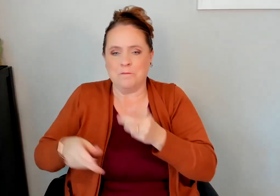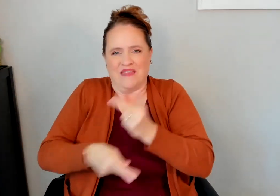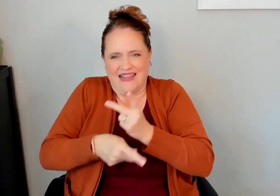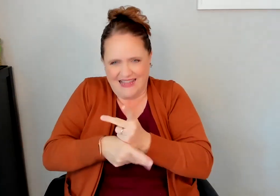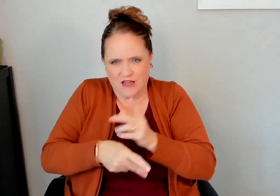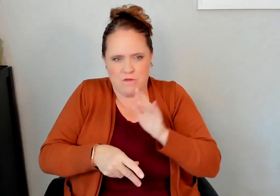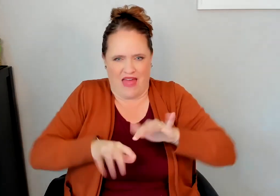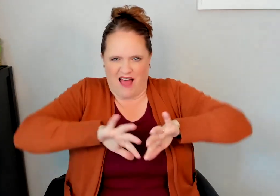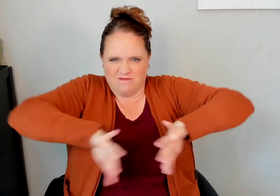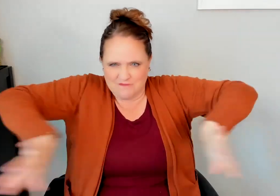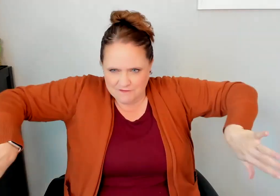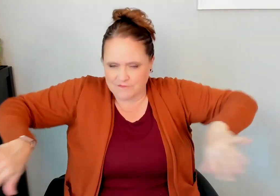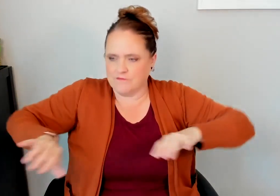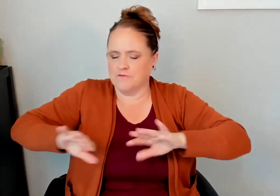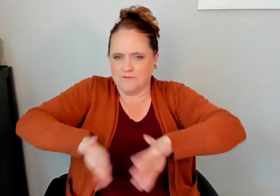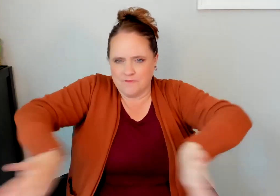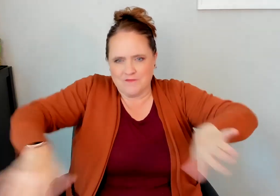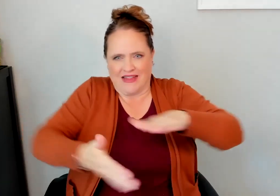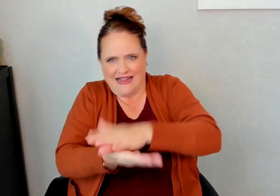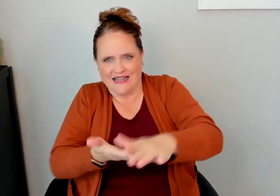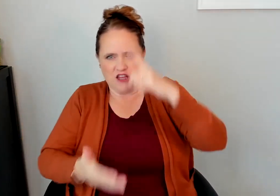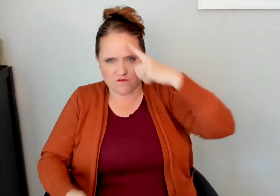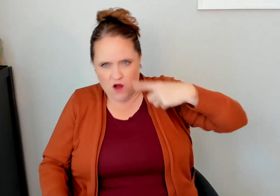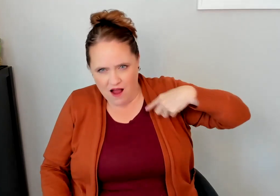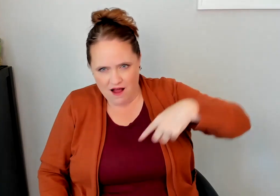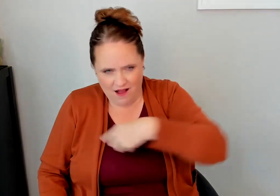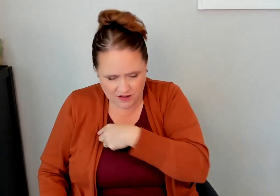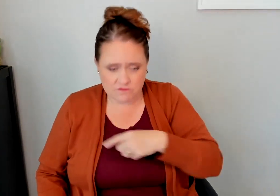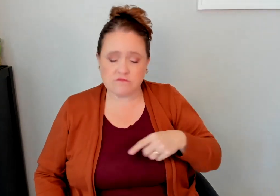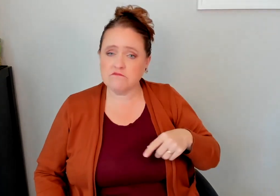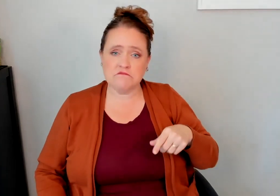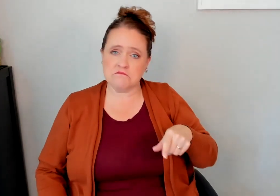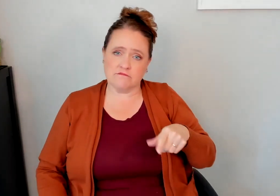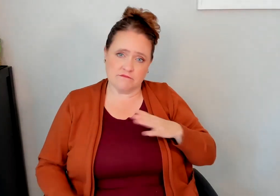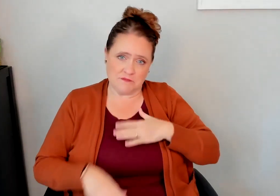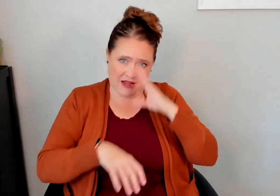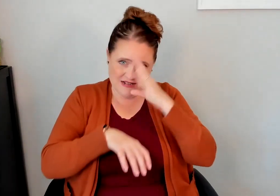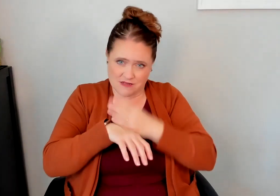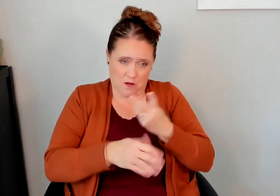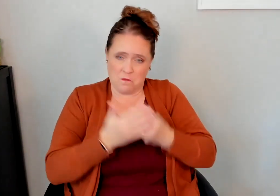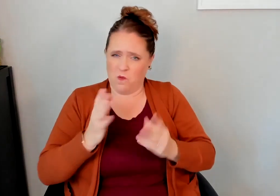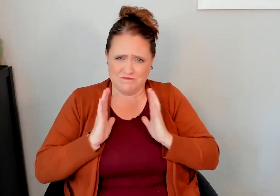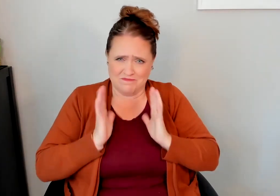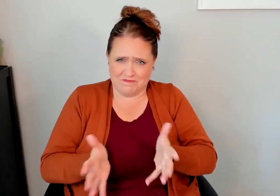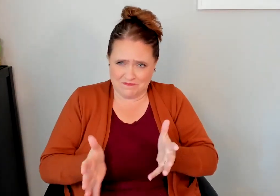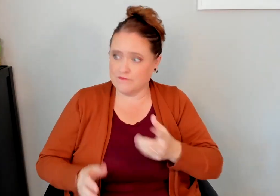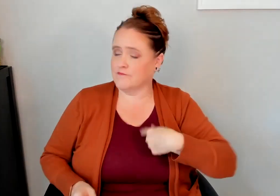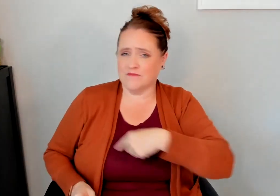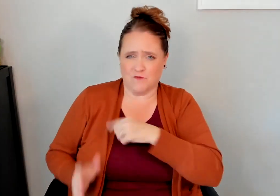to keep the seagrass away from where guests were but both of my sons were fine they didn't complain